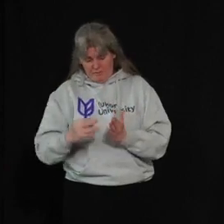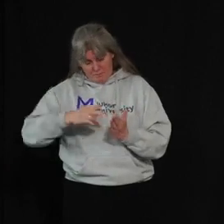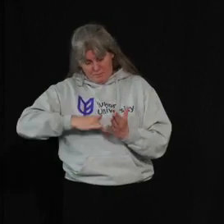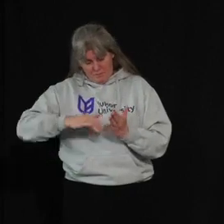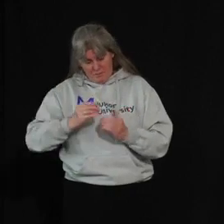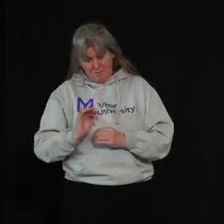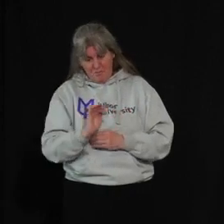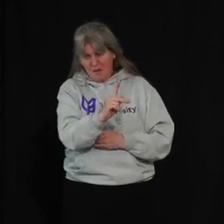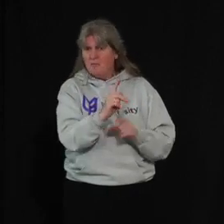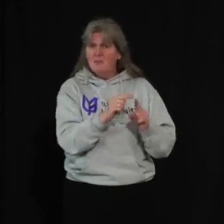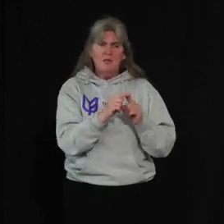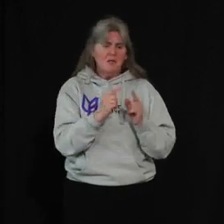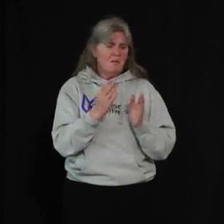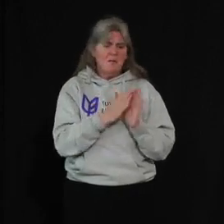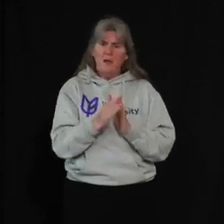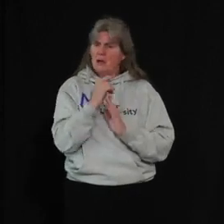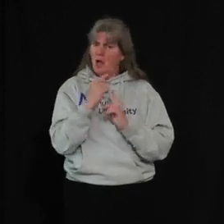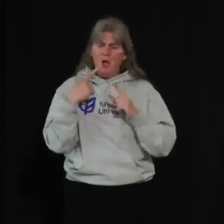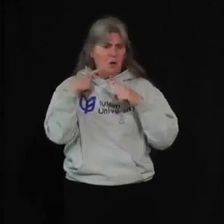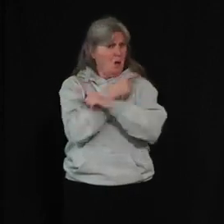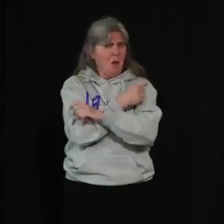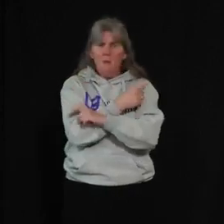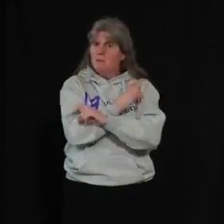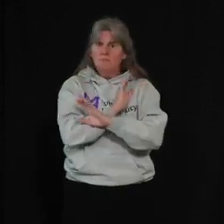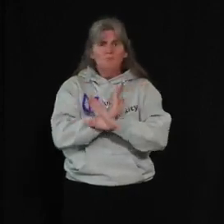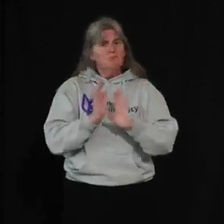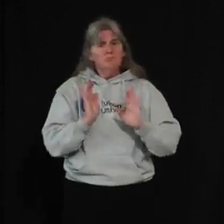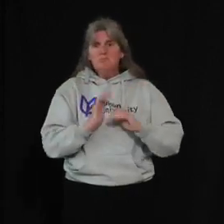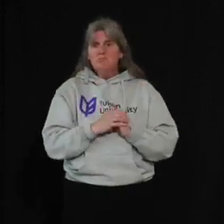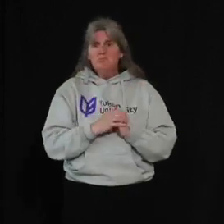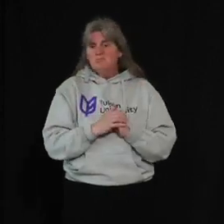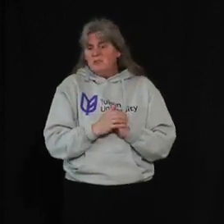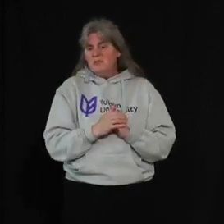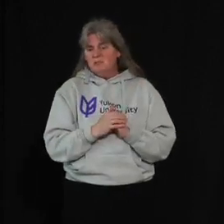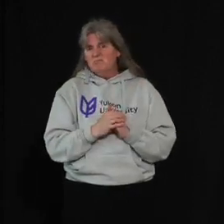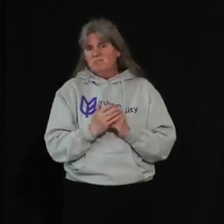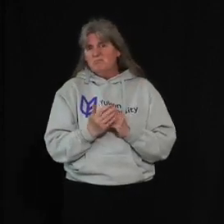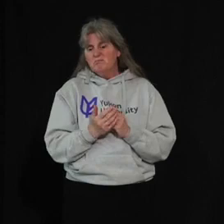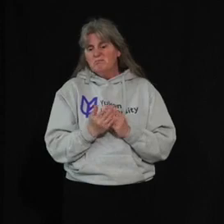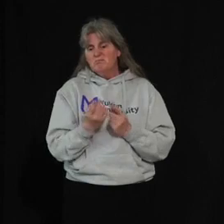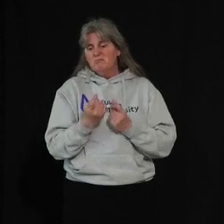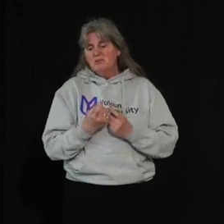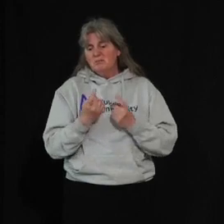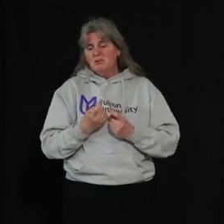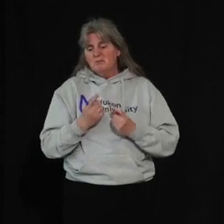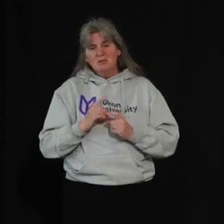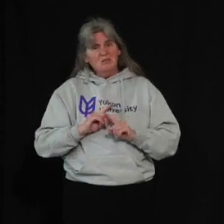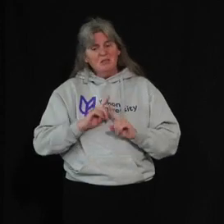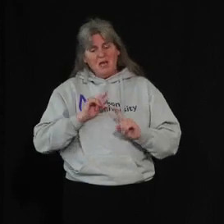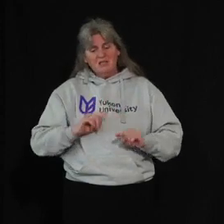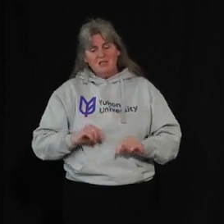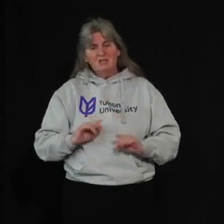quickly. They are not very complicated, there is just quite a systematic